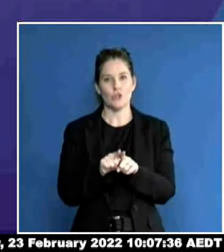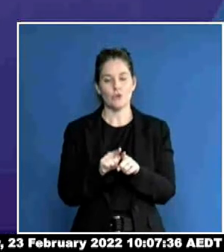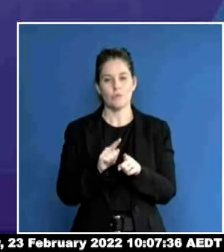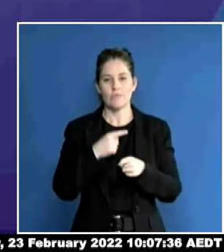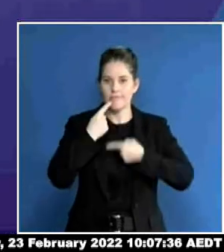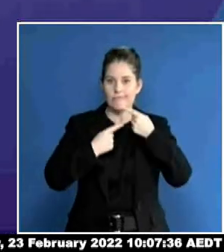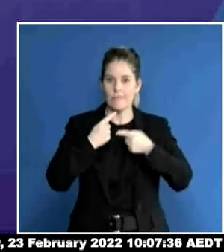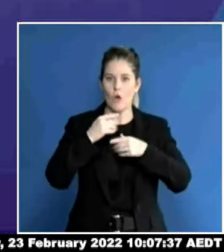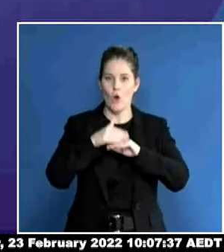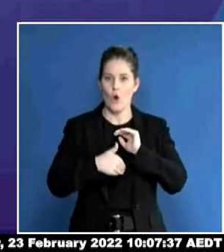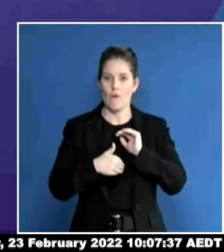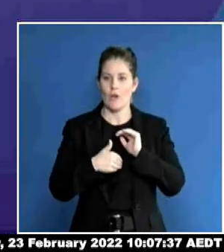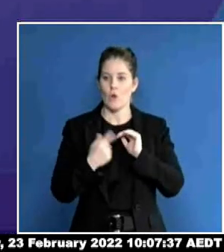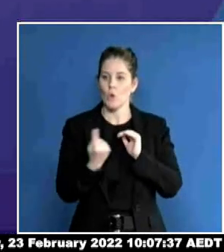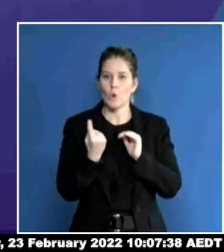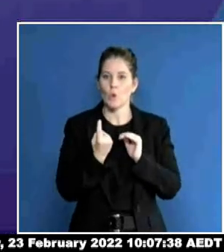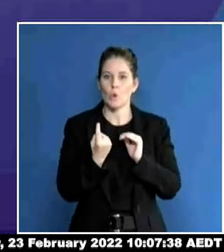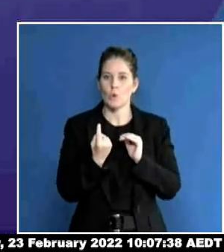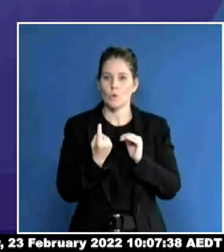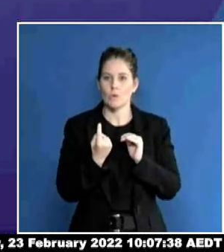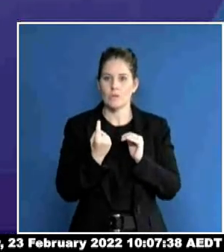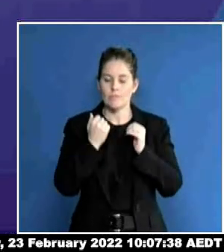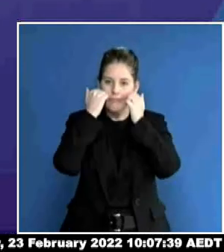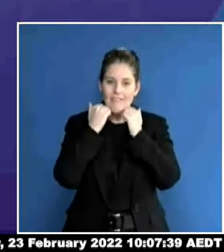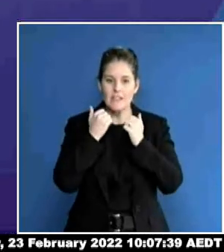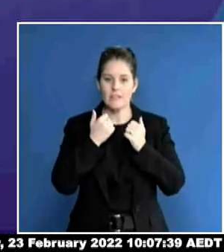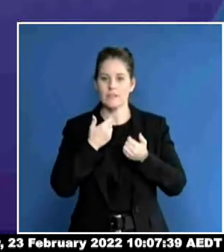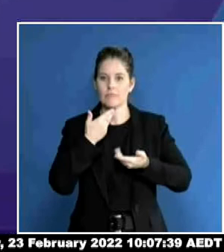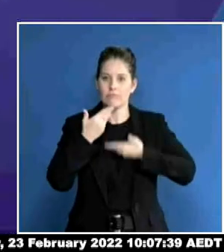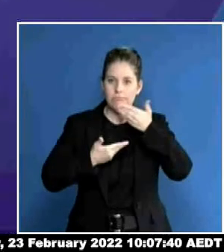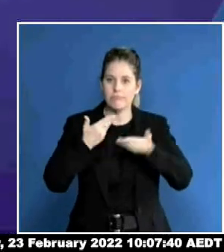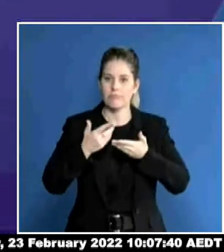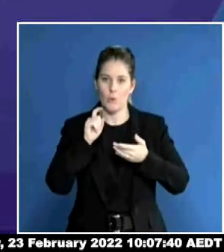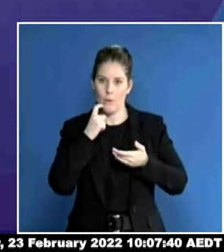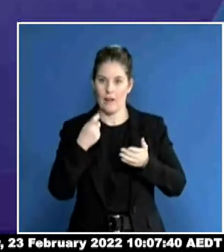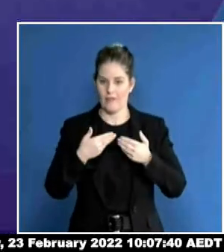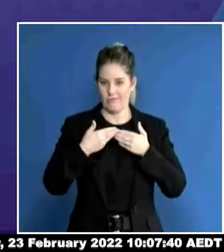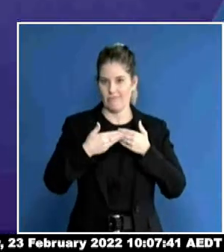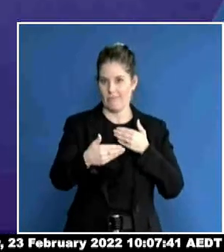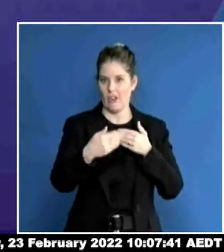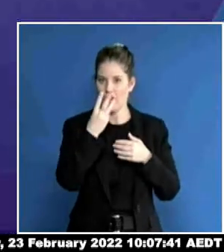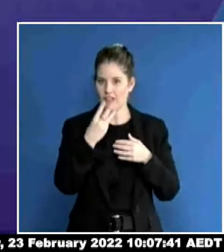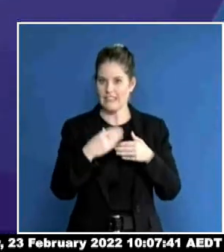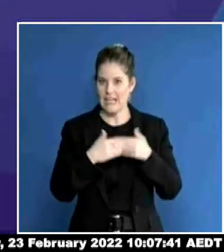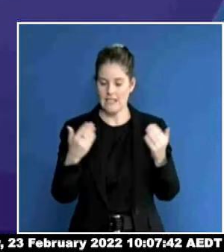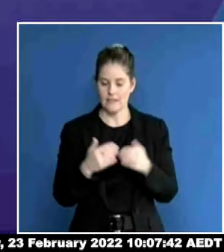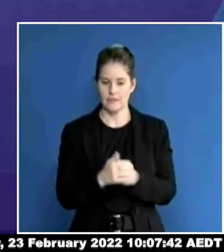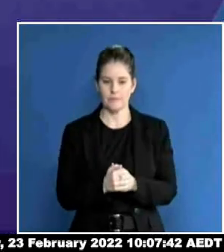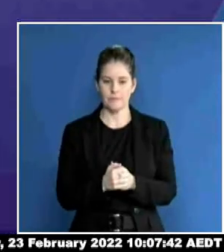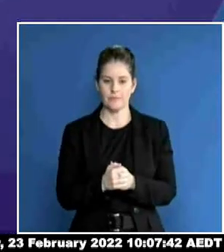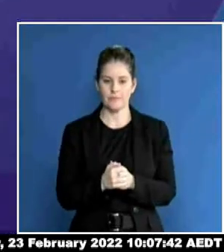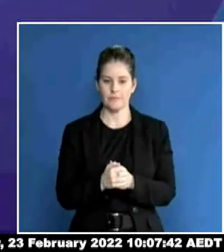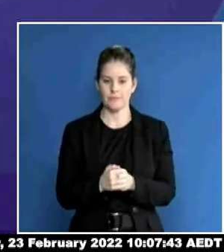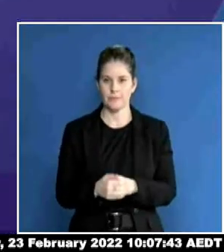activities the evidence will address. Before Ms Eastman makes her opening submissions I will make some brief remarks